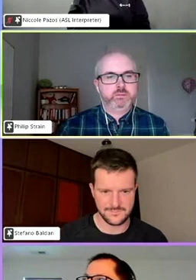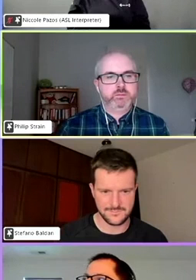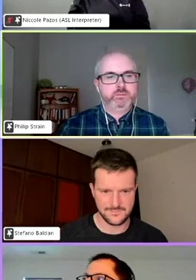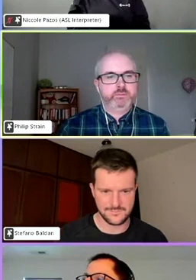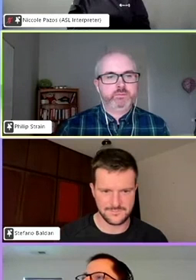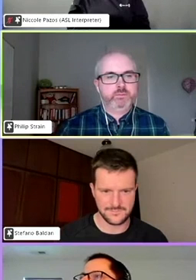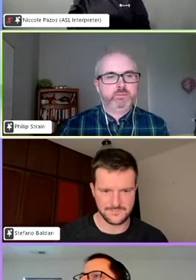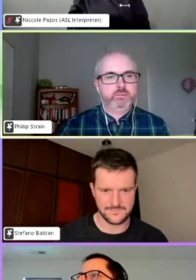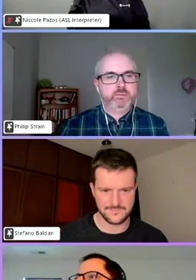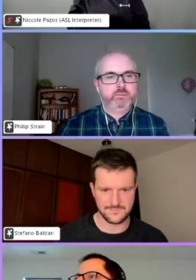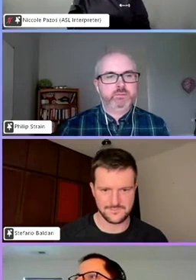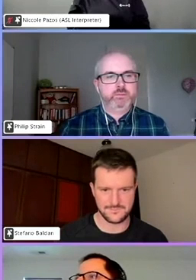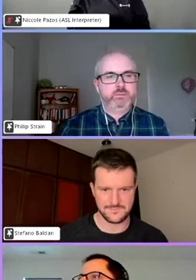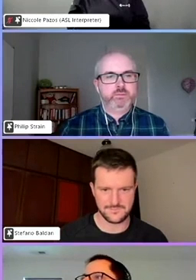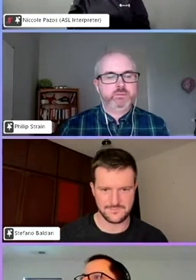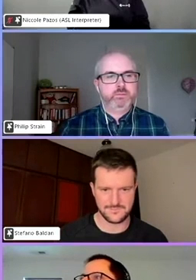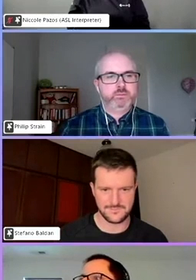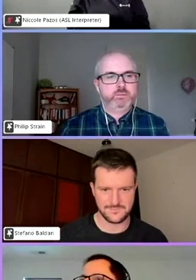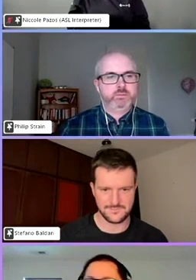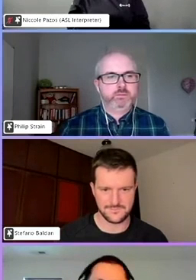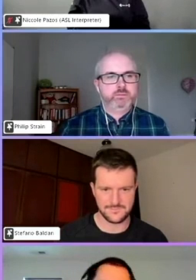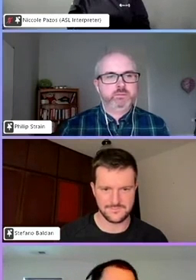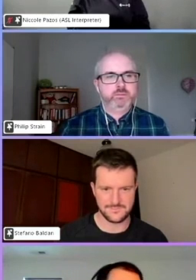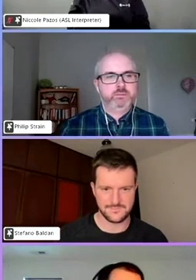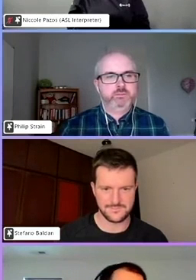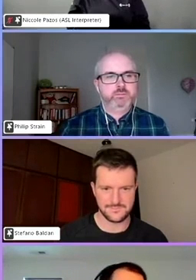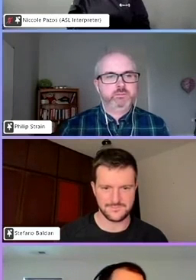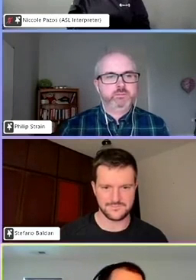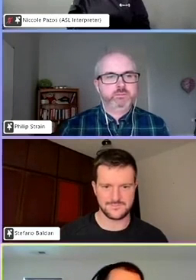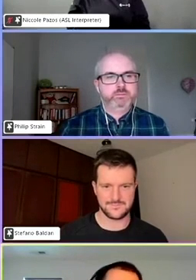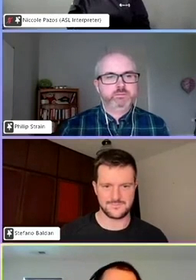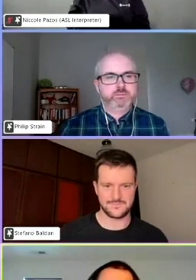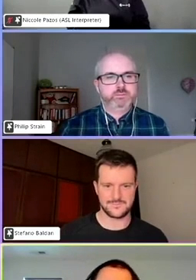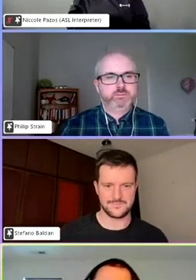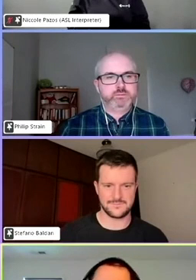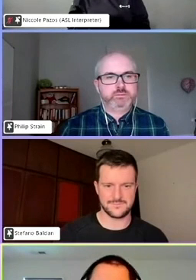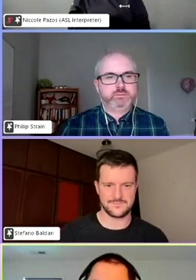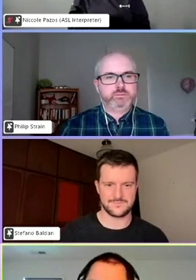unfortunately the disadvantages were blockers for us to.